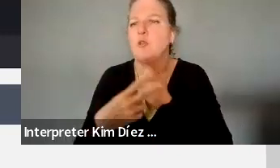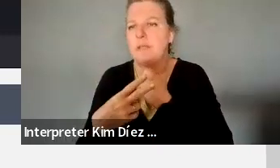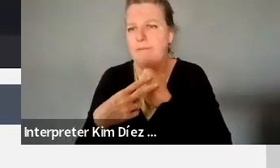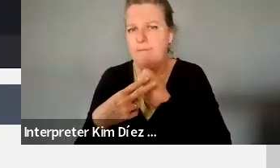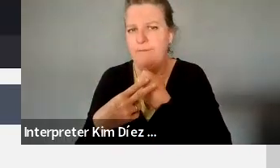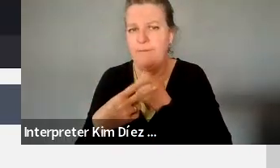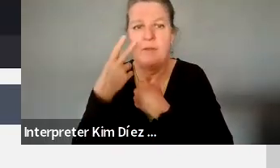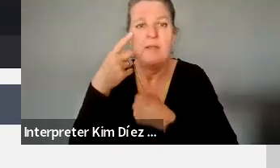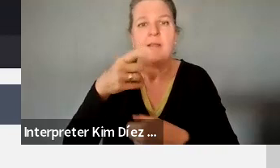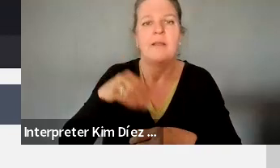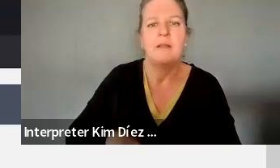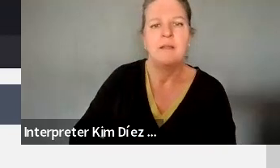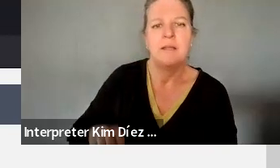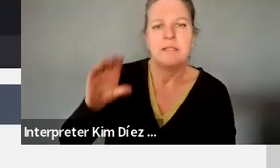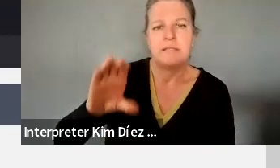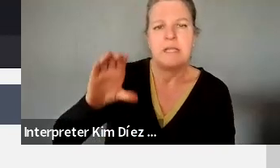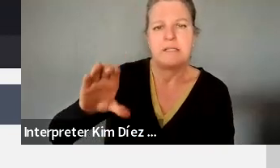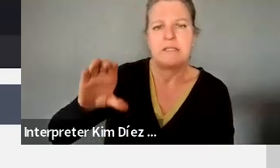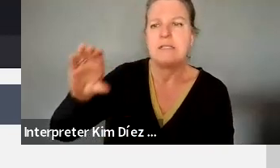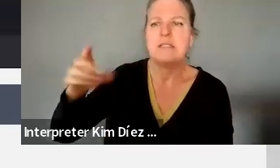the CCC for OER group and I'm just gonna click